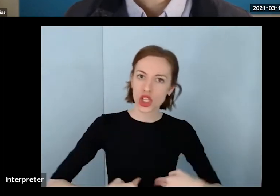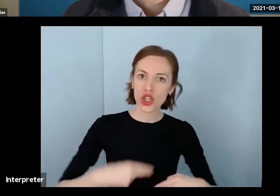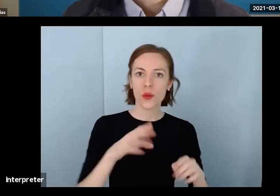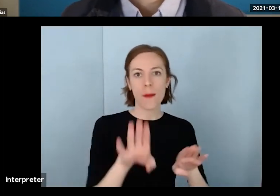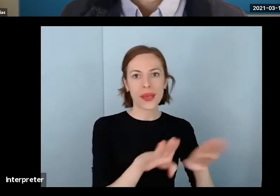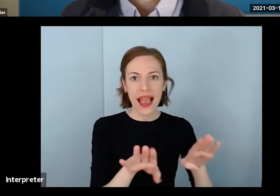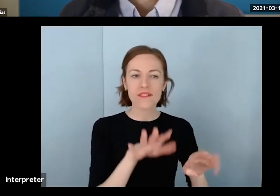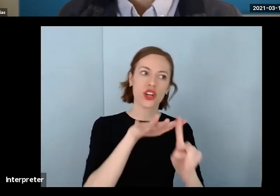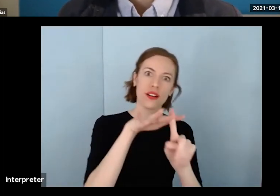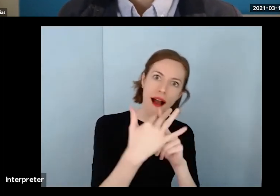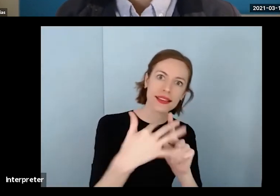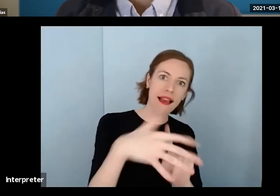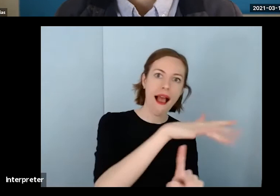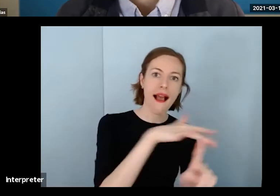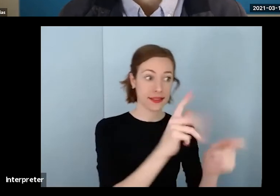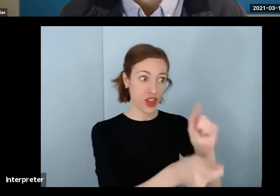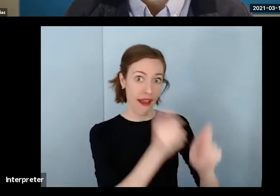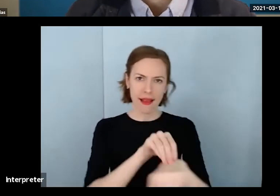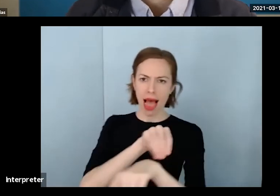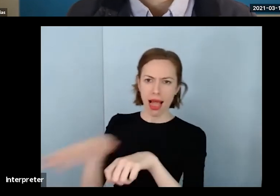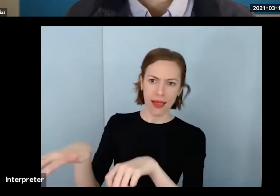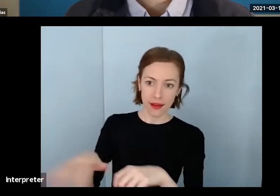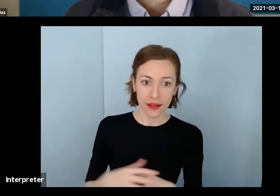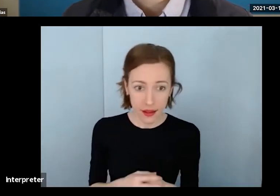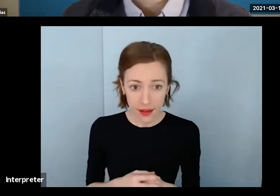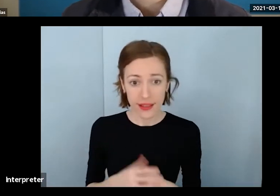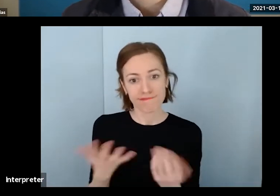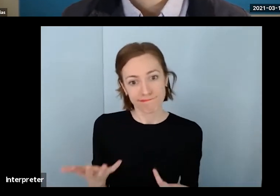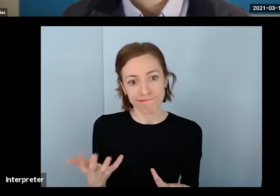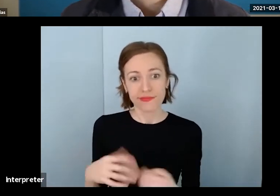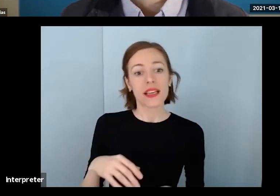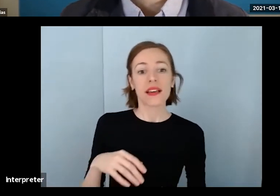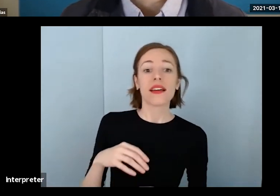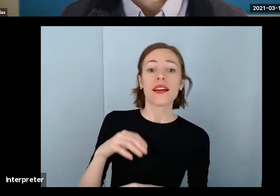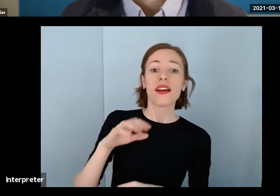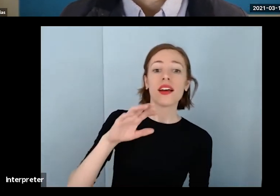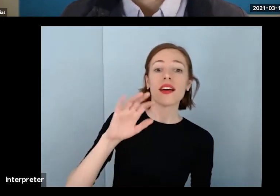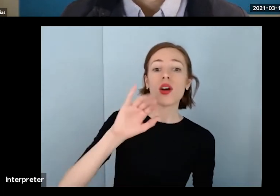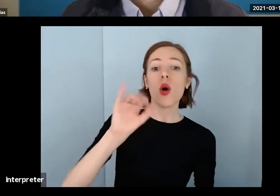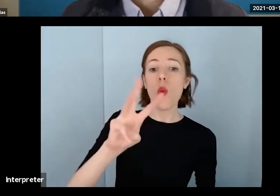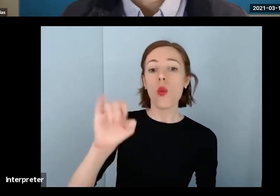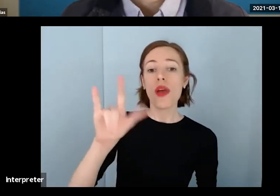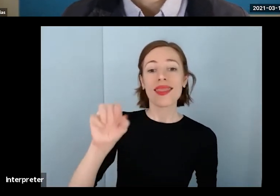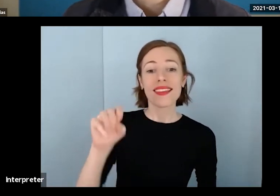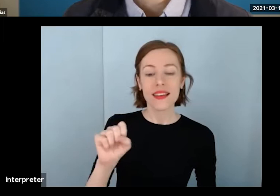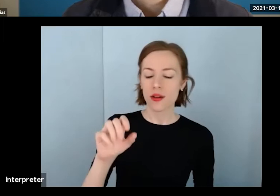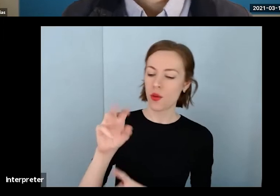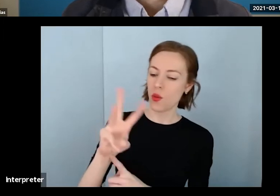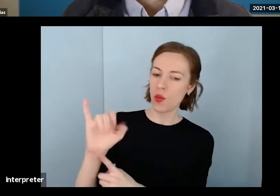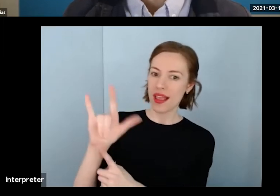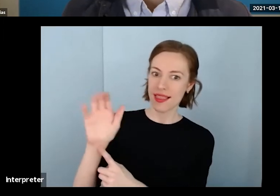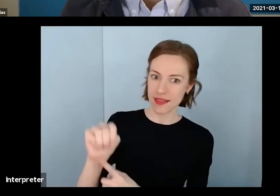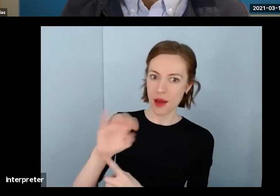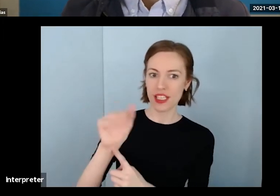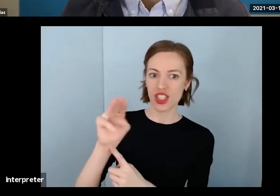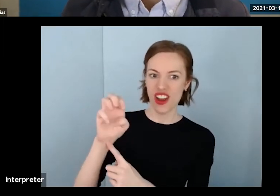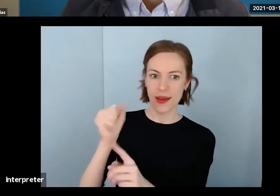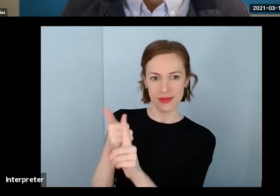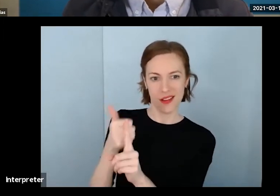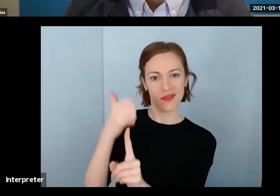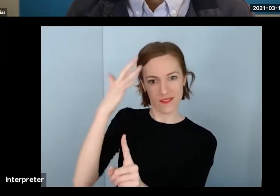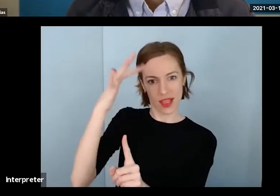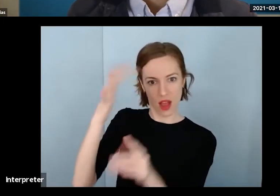Once you put them into what the pragmatist philosopher and psychologist William James called the rich thick thicket of reality, maybe all bets are off.